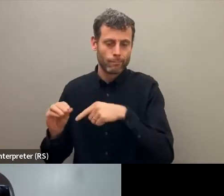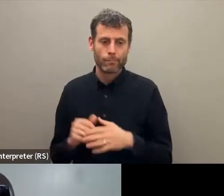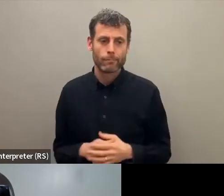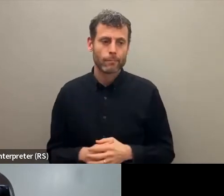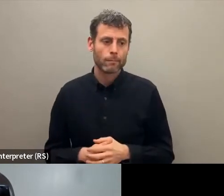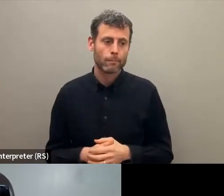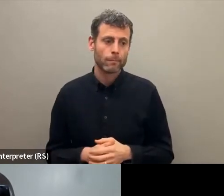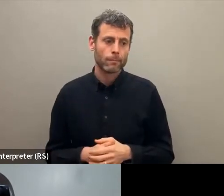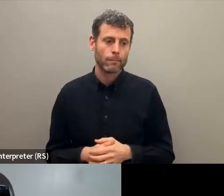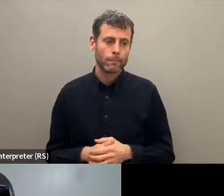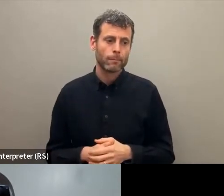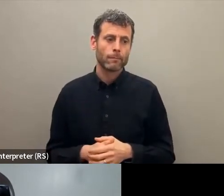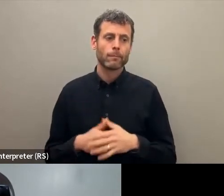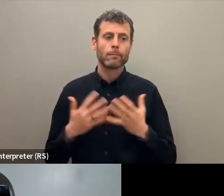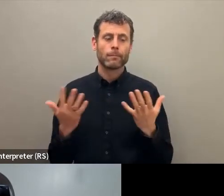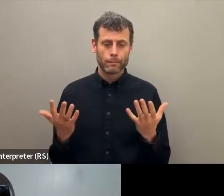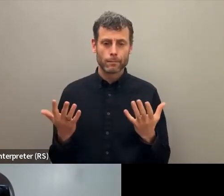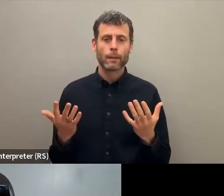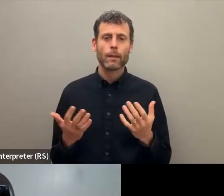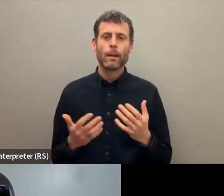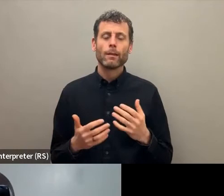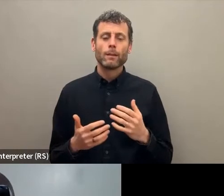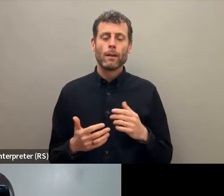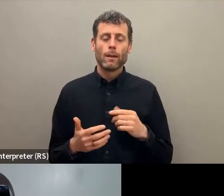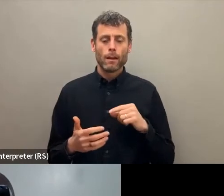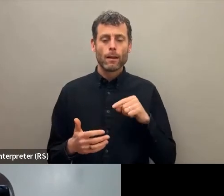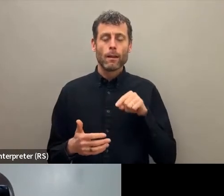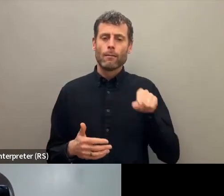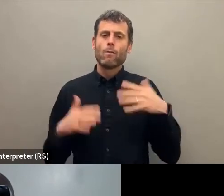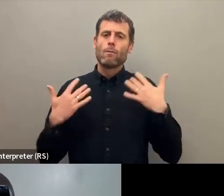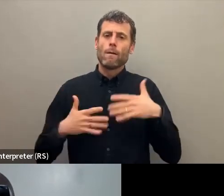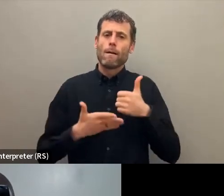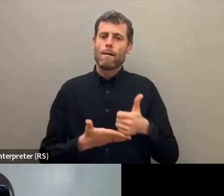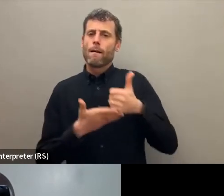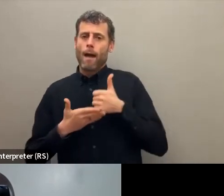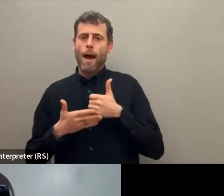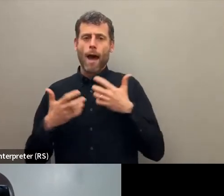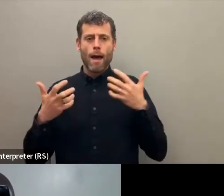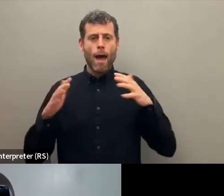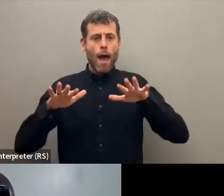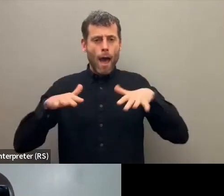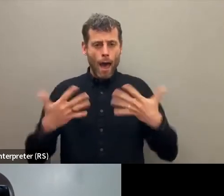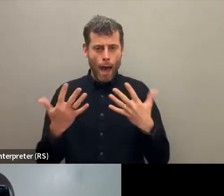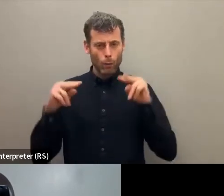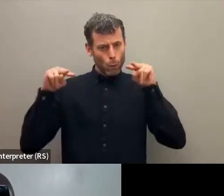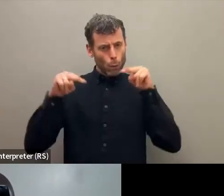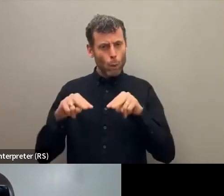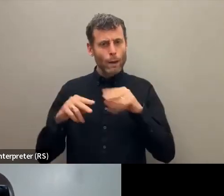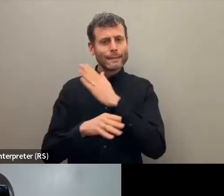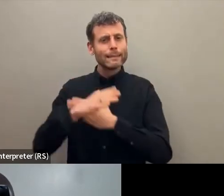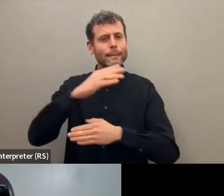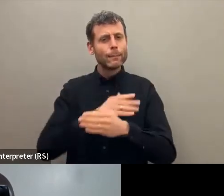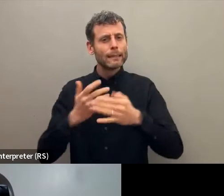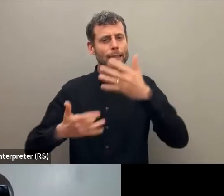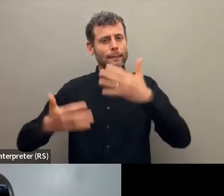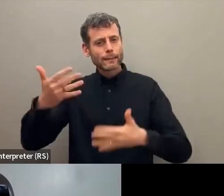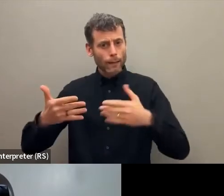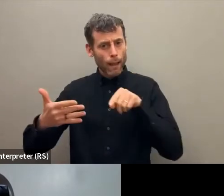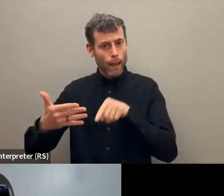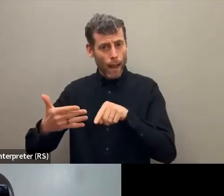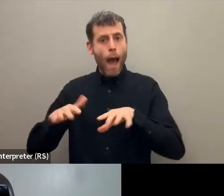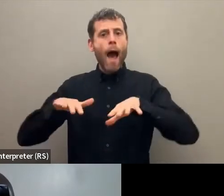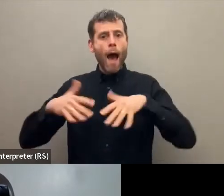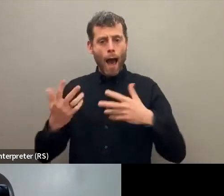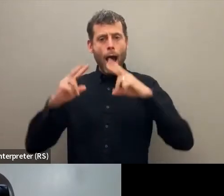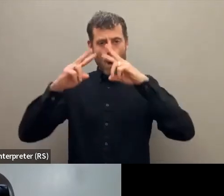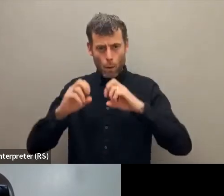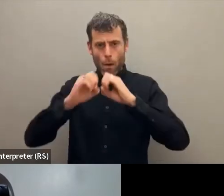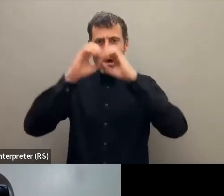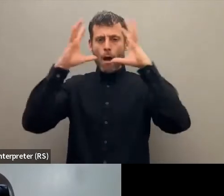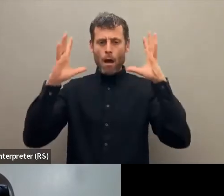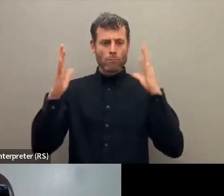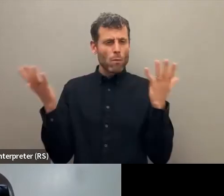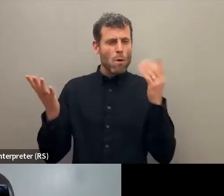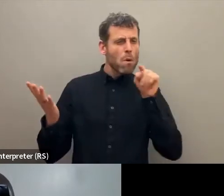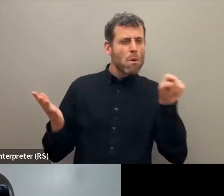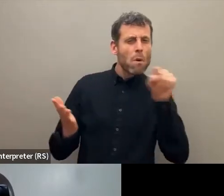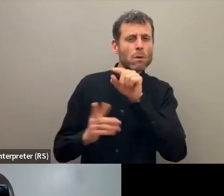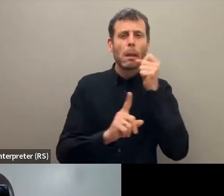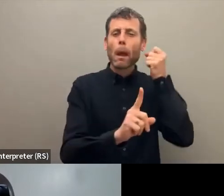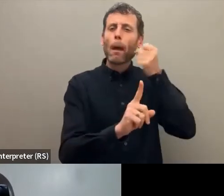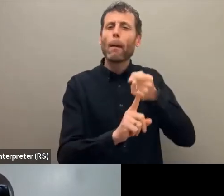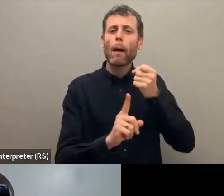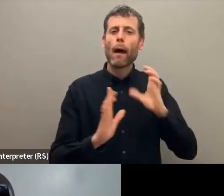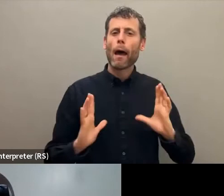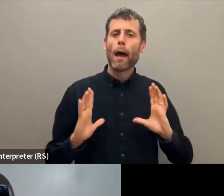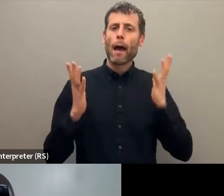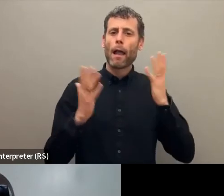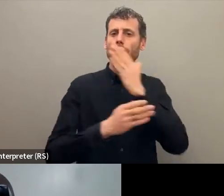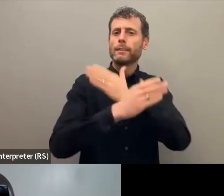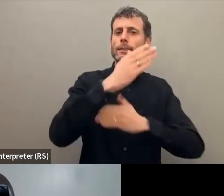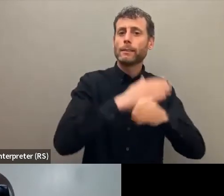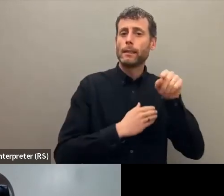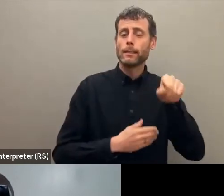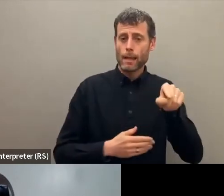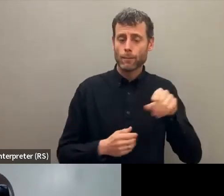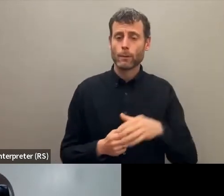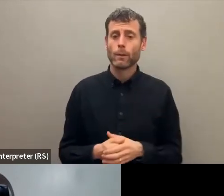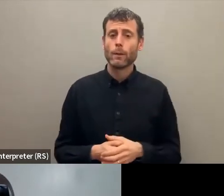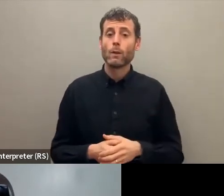Elizabeth Lockwood: With 28 participants both workshops were facilitated facilitated by local op ED representatives who were also data experts and then further desk based user testing was undertaken.